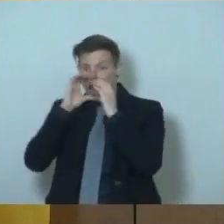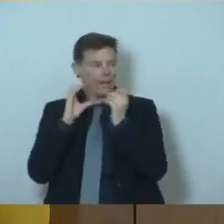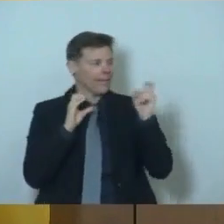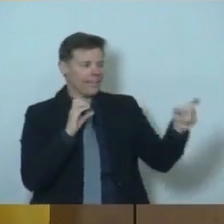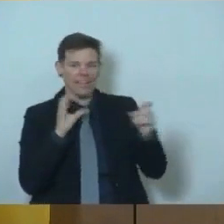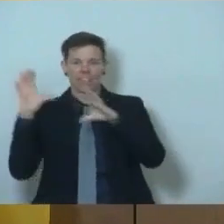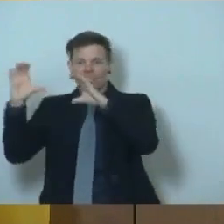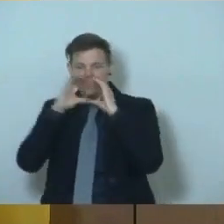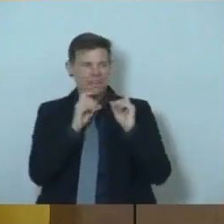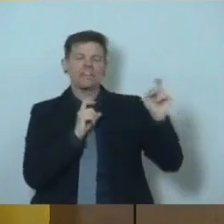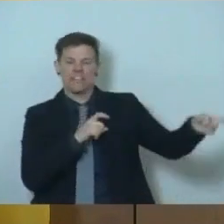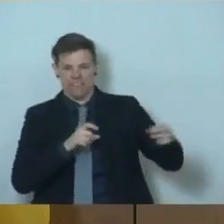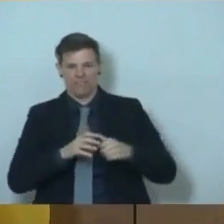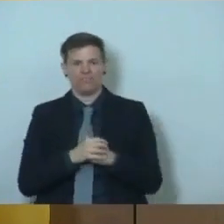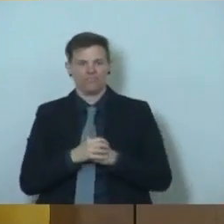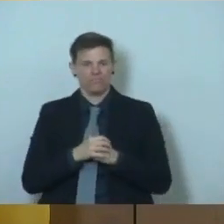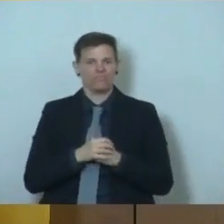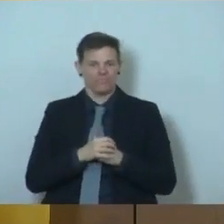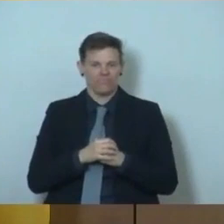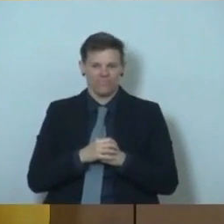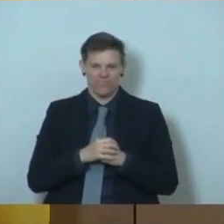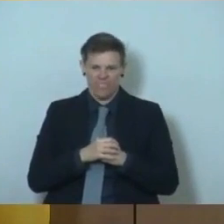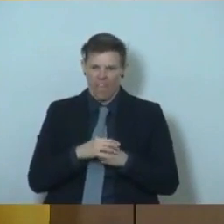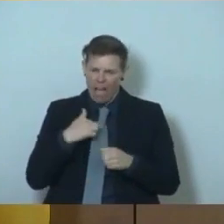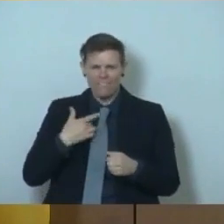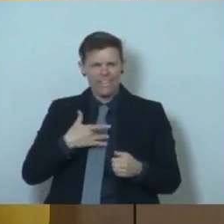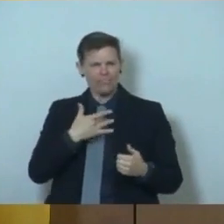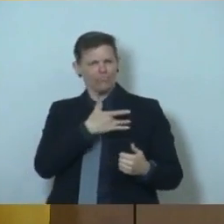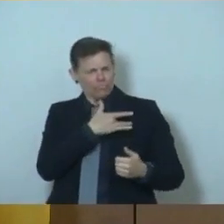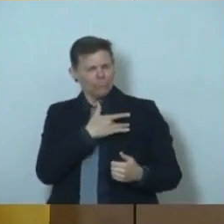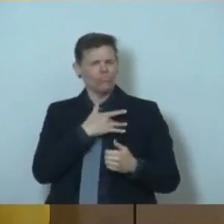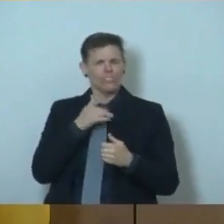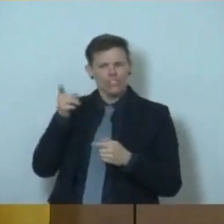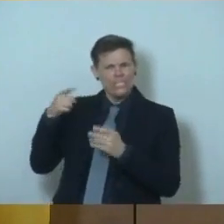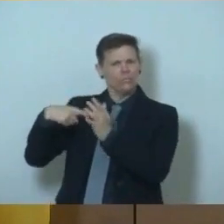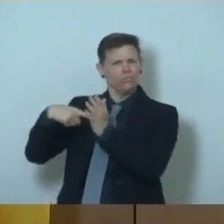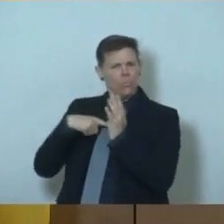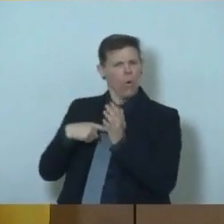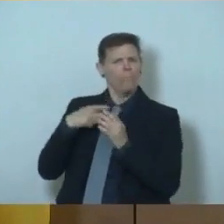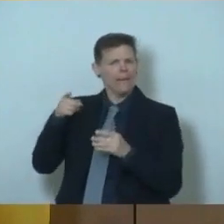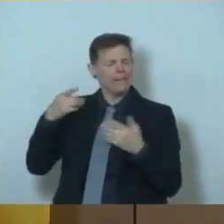WE DONATE AS MANY AS WE CAN AND IT ALSO MEANS, AND IT MEANS A LOT TO ME.